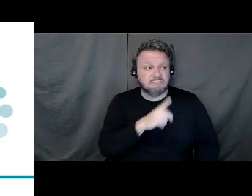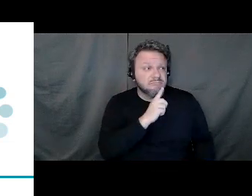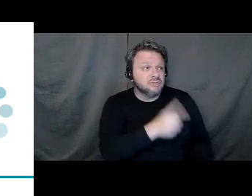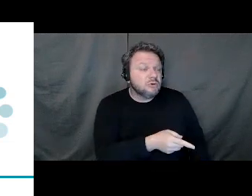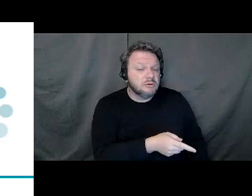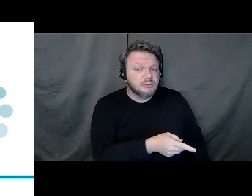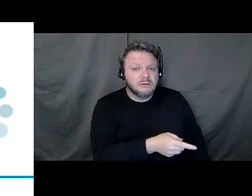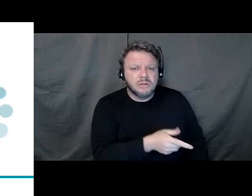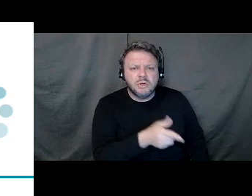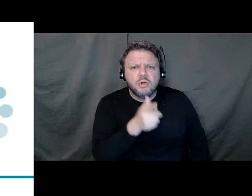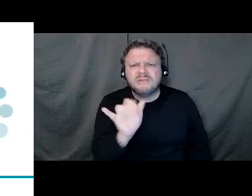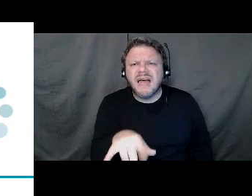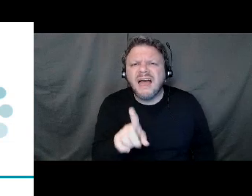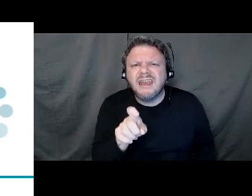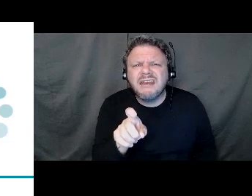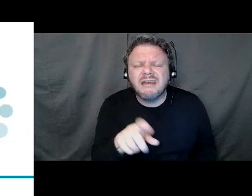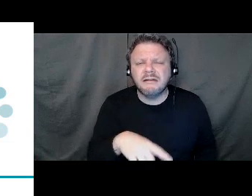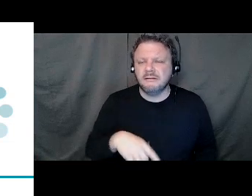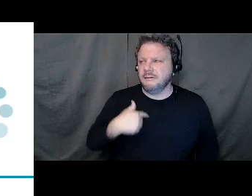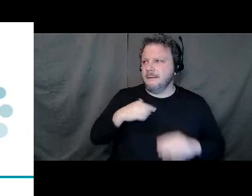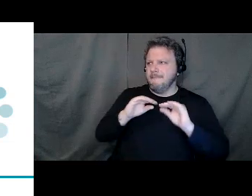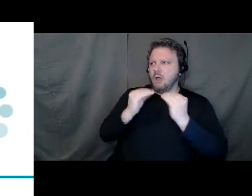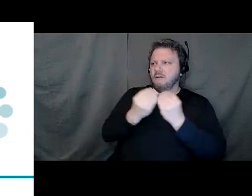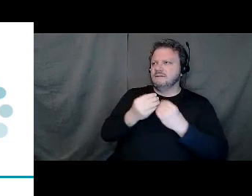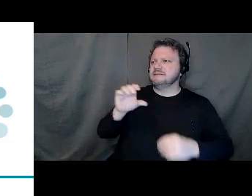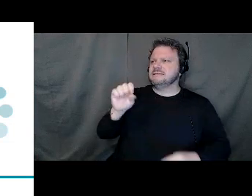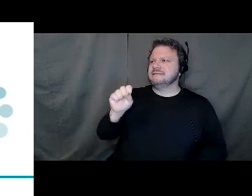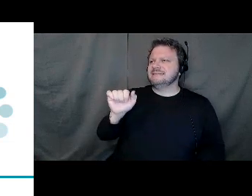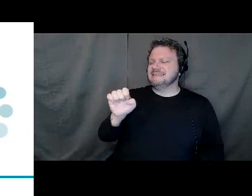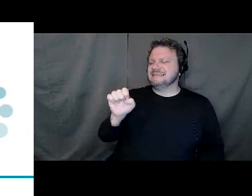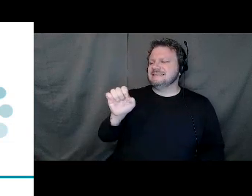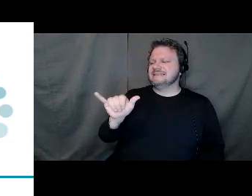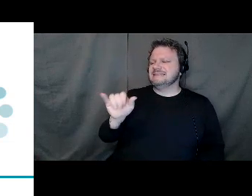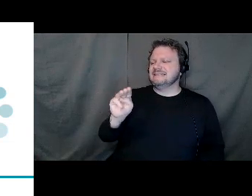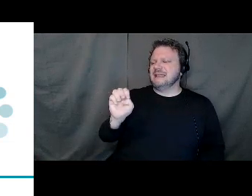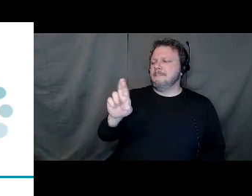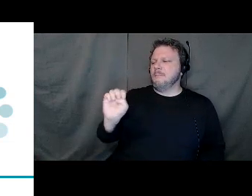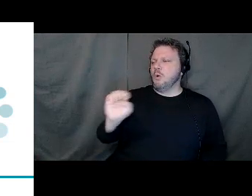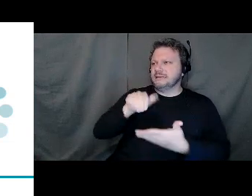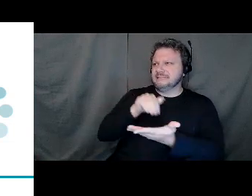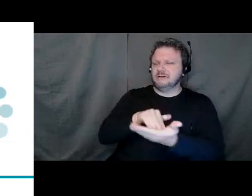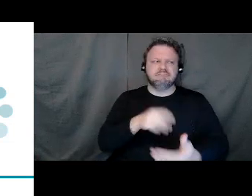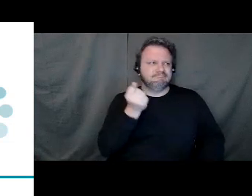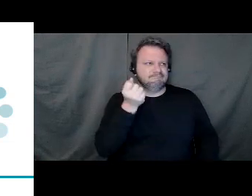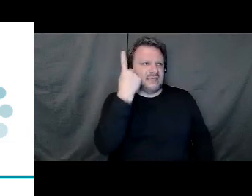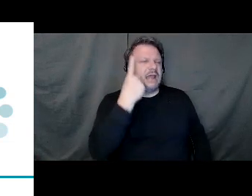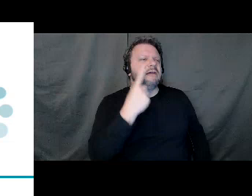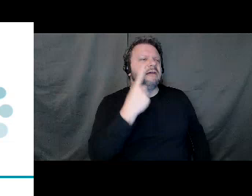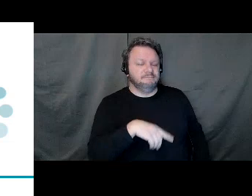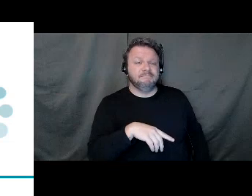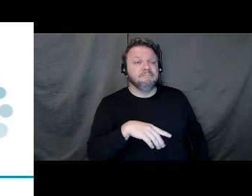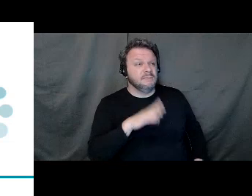Mm-hmm. My office is at the Seymour Center. Got it. Yeah, yeah, that would be great.